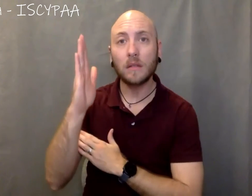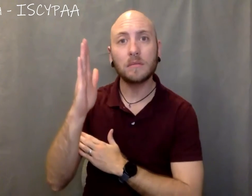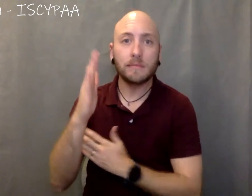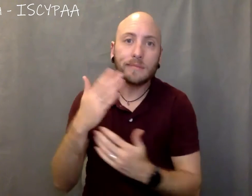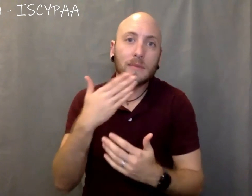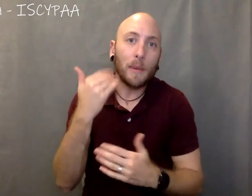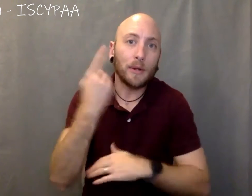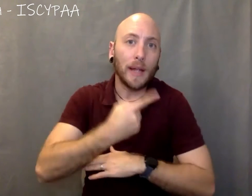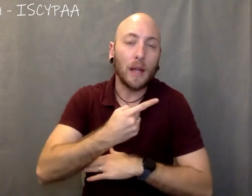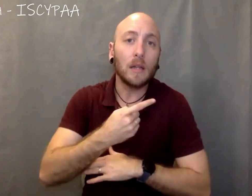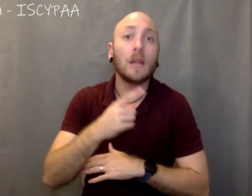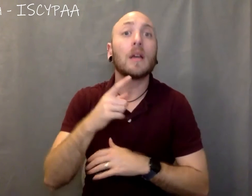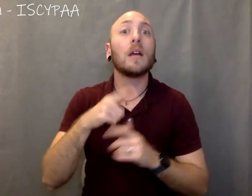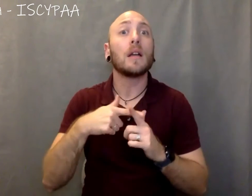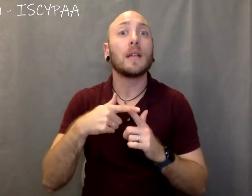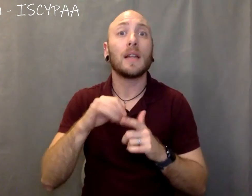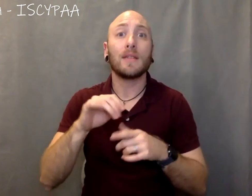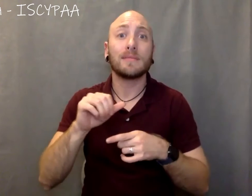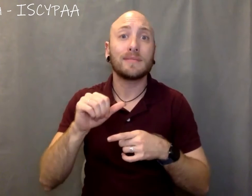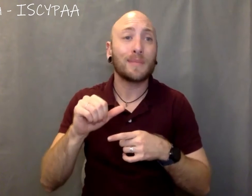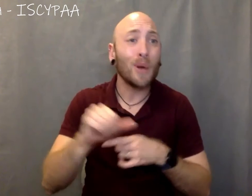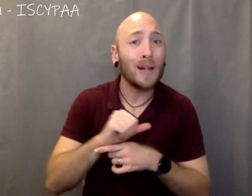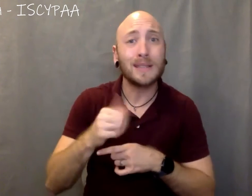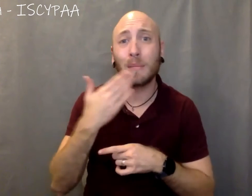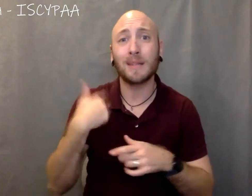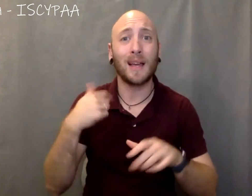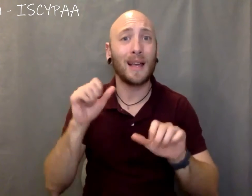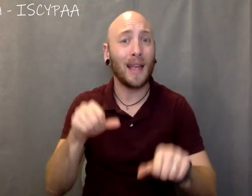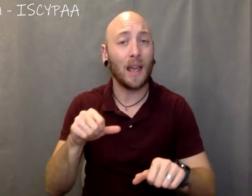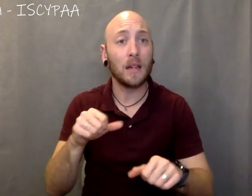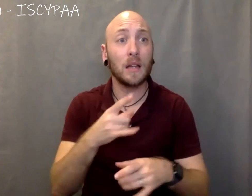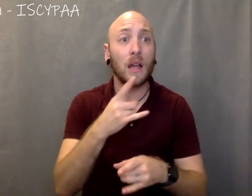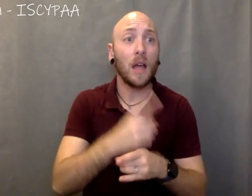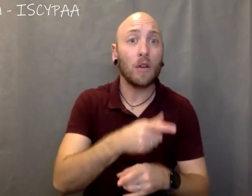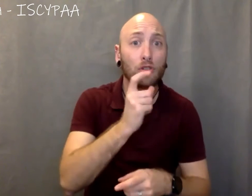Every day like I don't have to drink or use drugs, and I don't have to be another number,